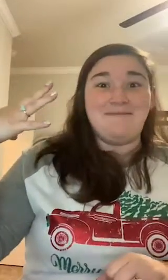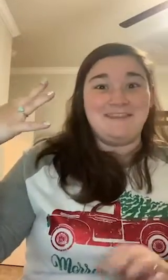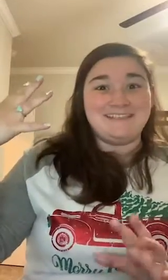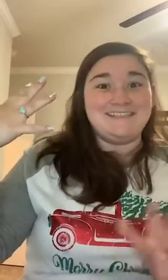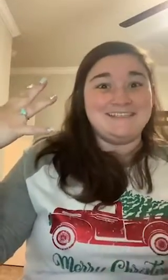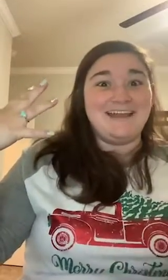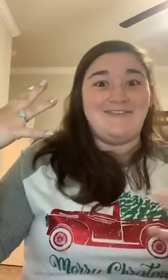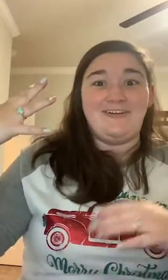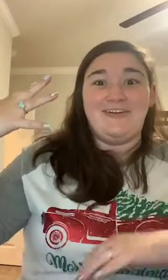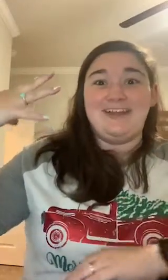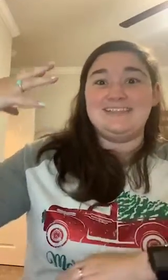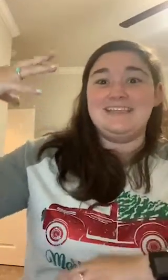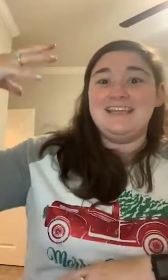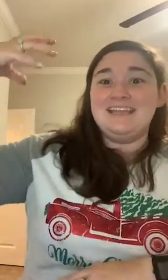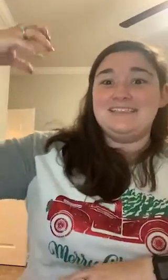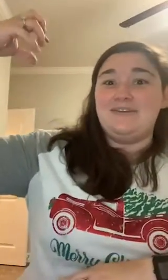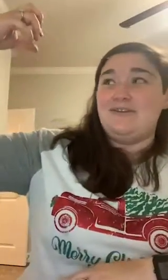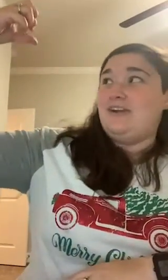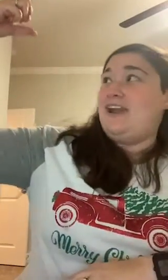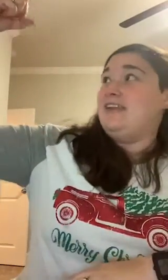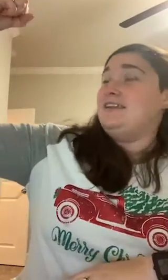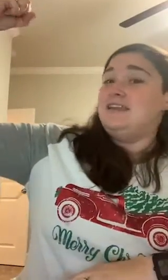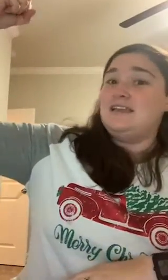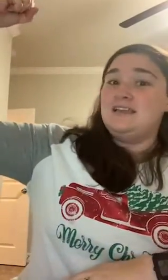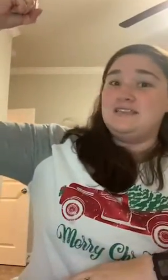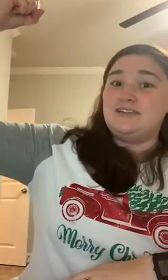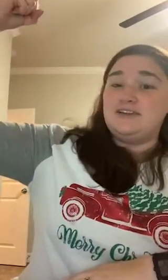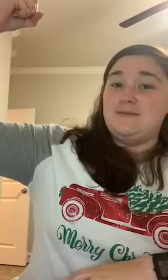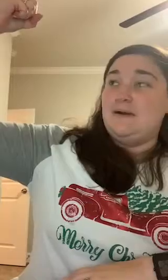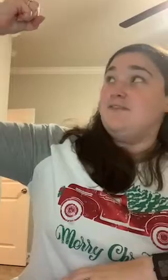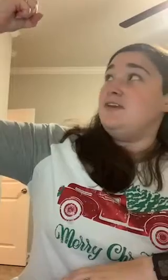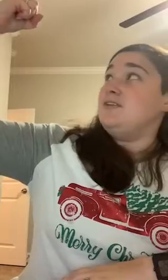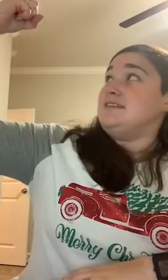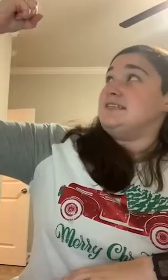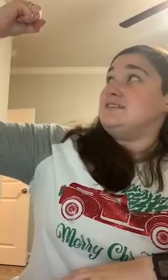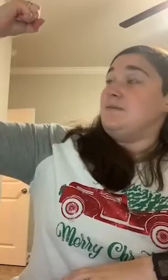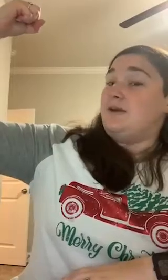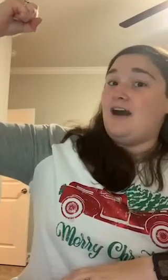this is the sign for grace. so your hand starts above you because it's from God